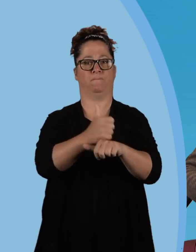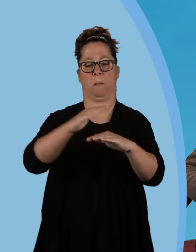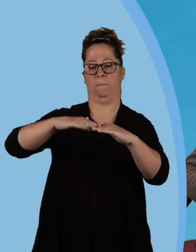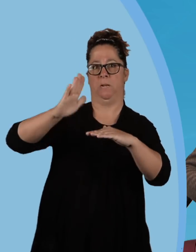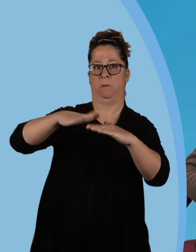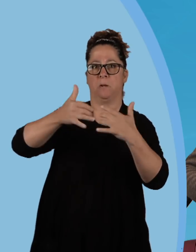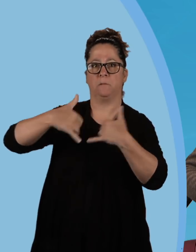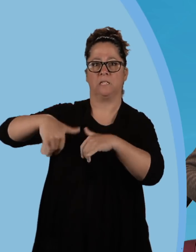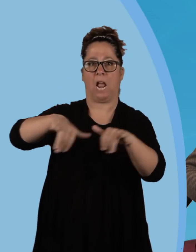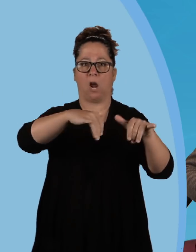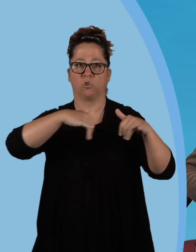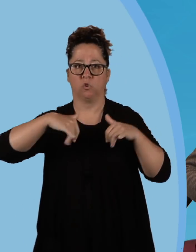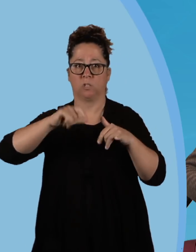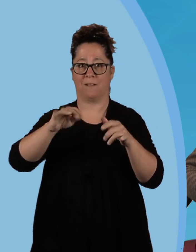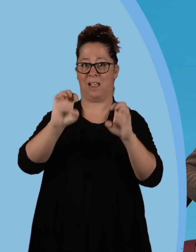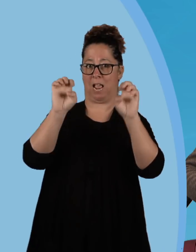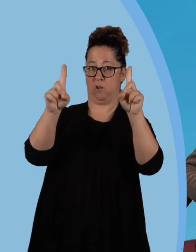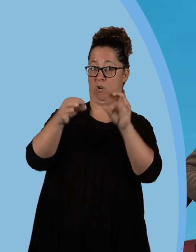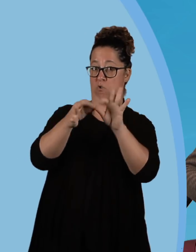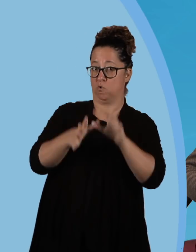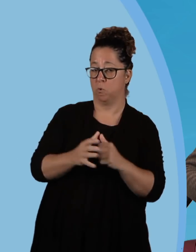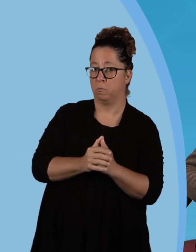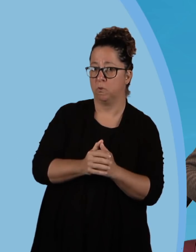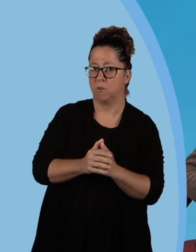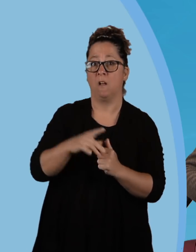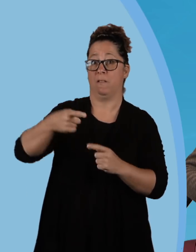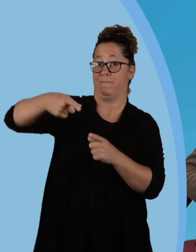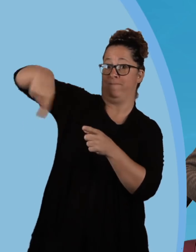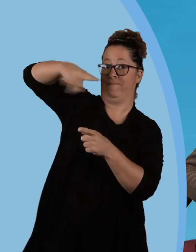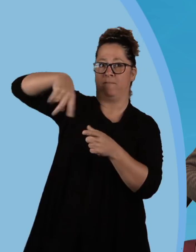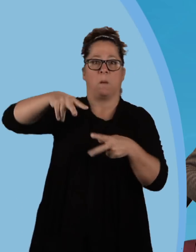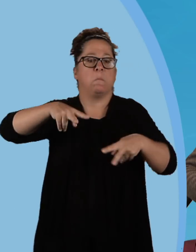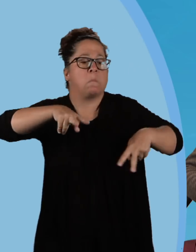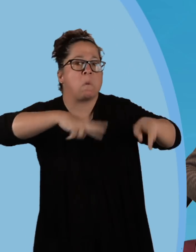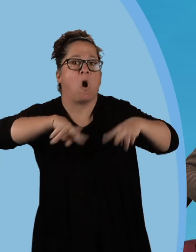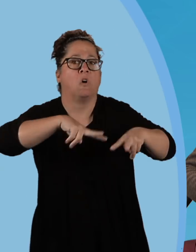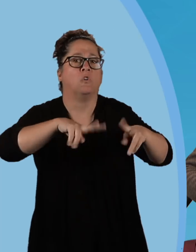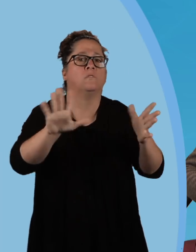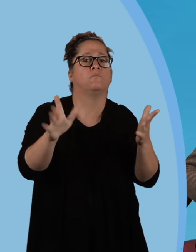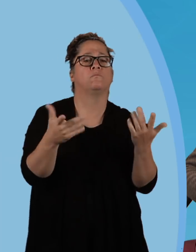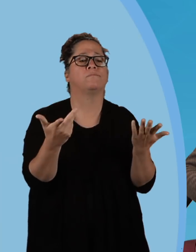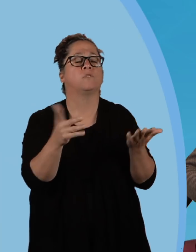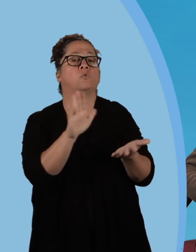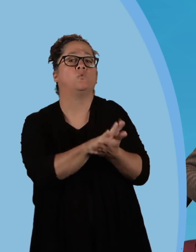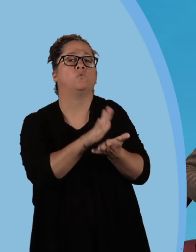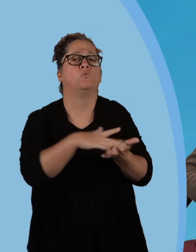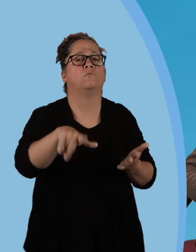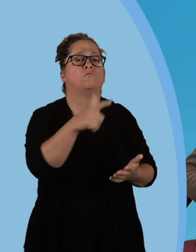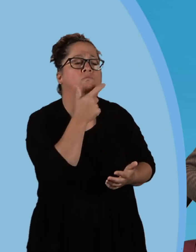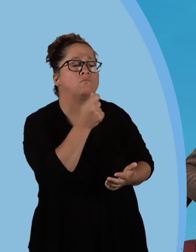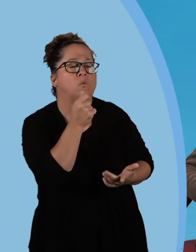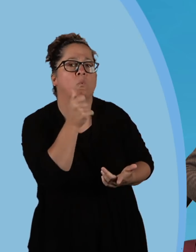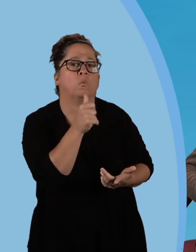that establishes minimum standards for educational interpreters, and they're the ones that monitor whether or not schools